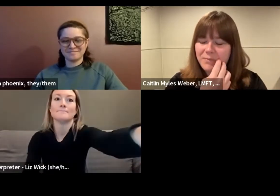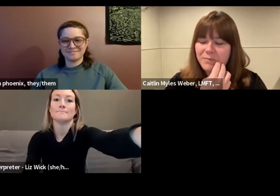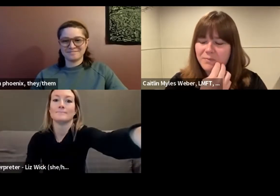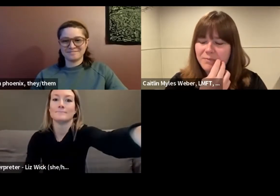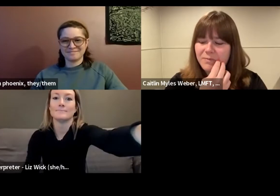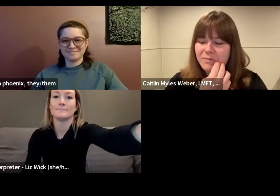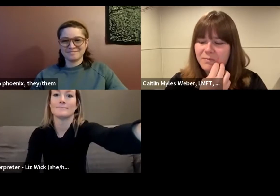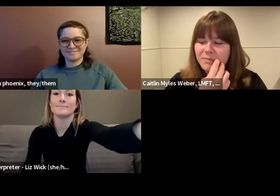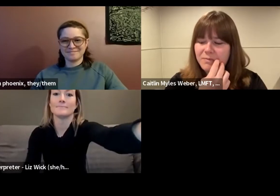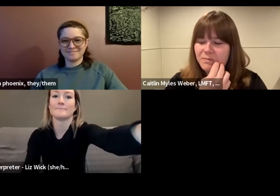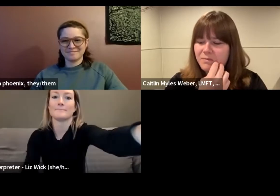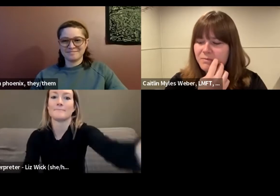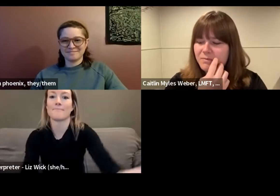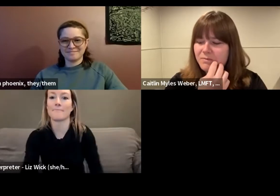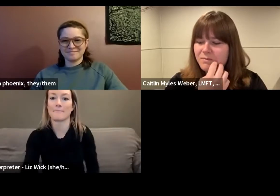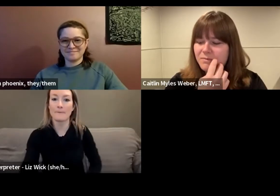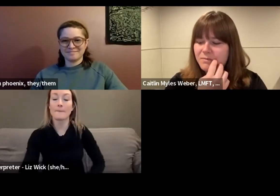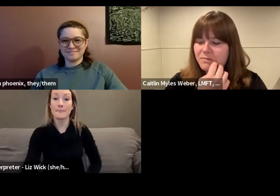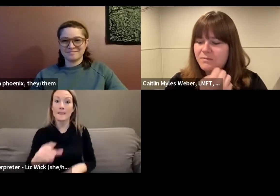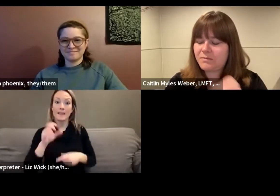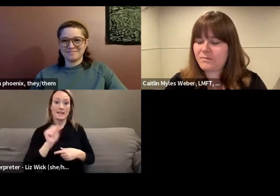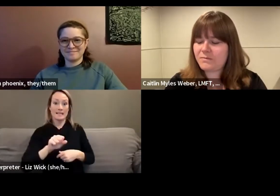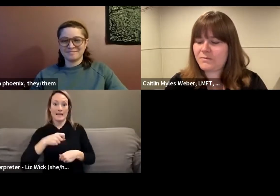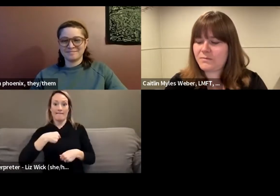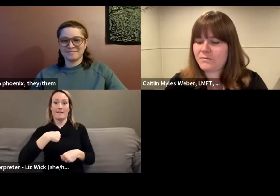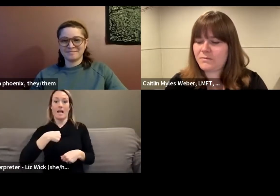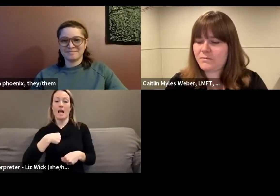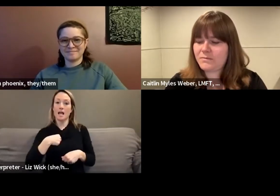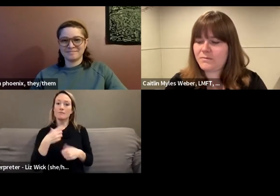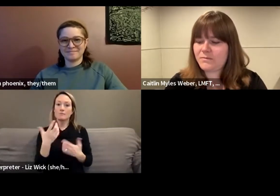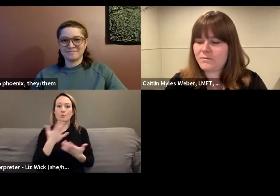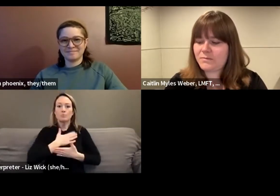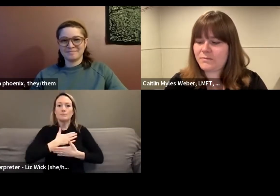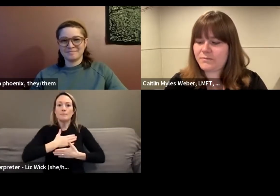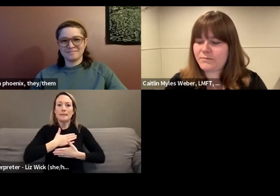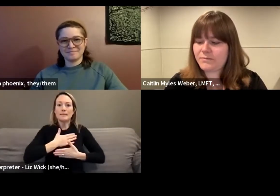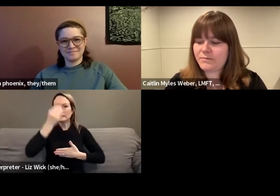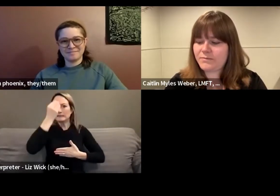[Ellice] Yeah, so please let me know if you cannot hear